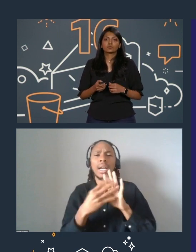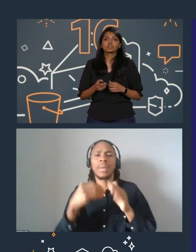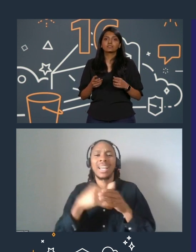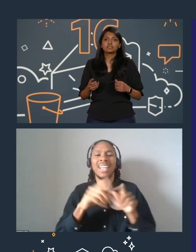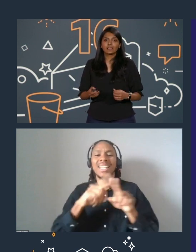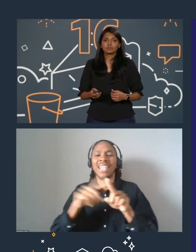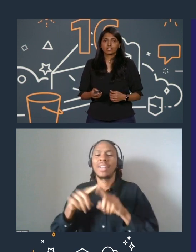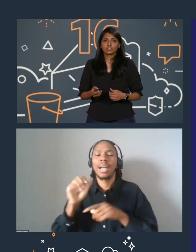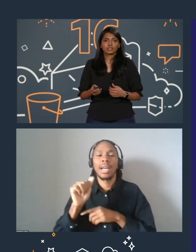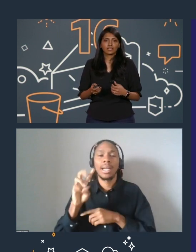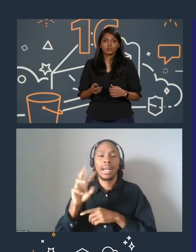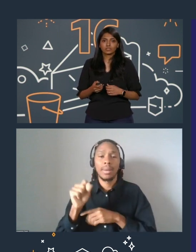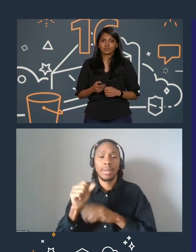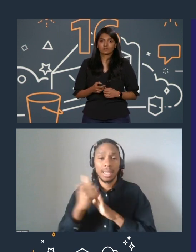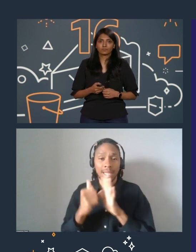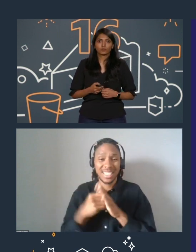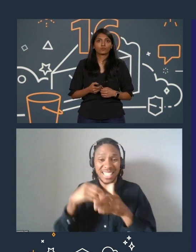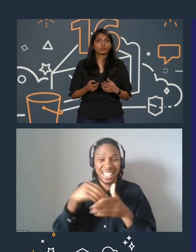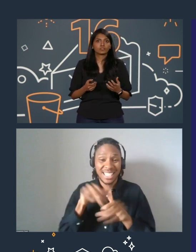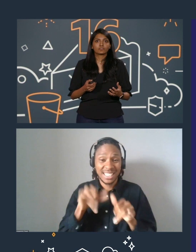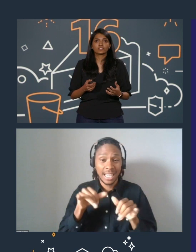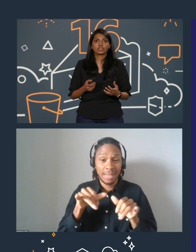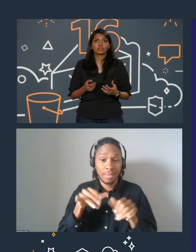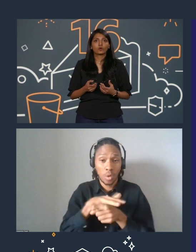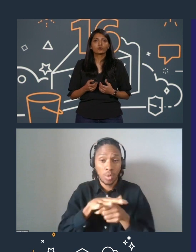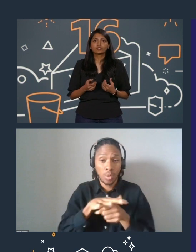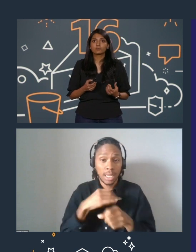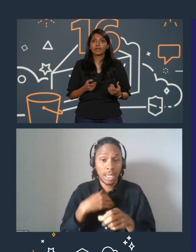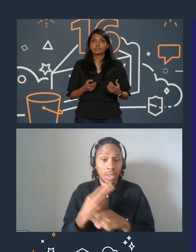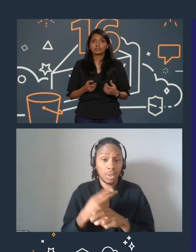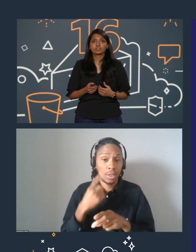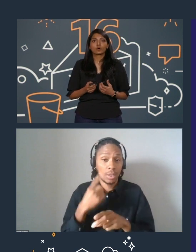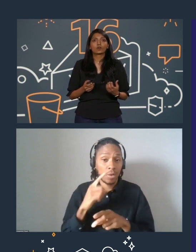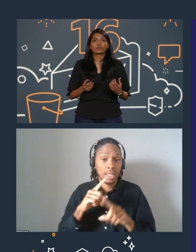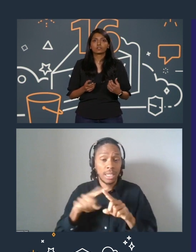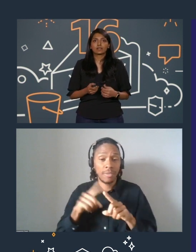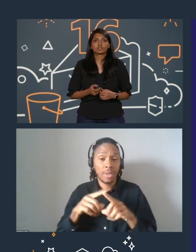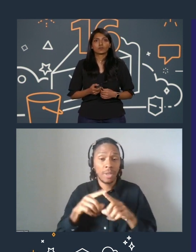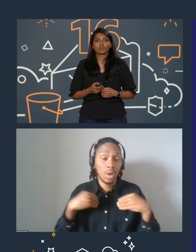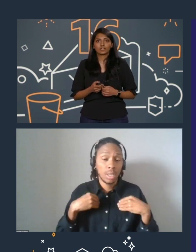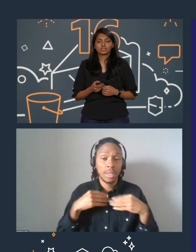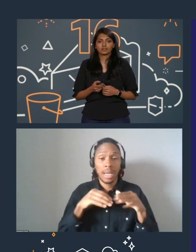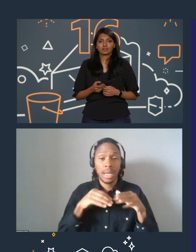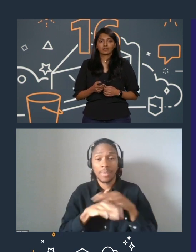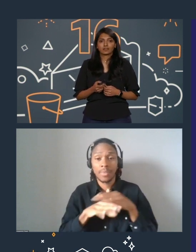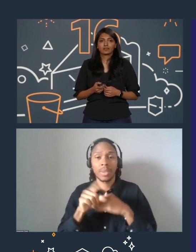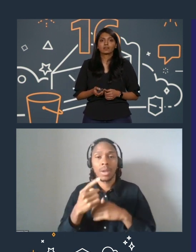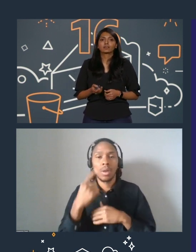within the same region can use this for differentiated ownership access or for data sovereignty.